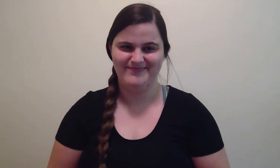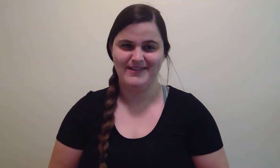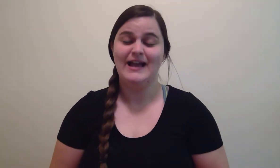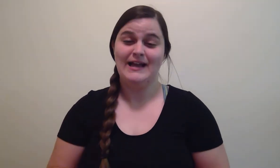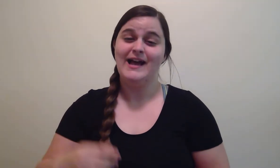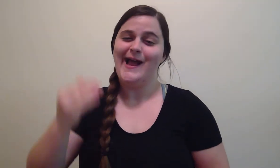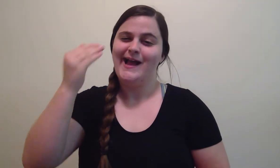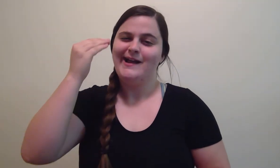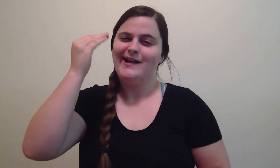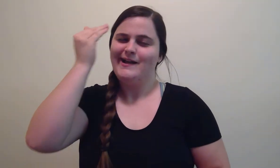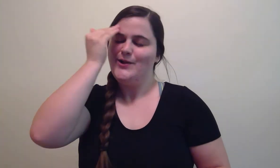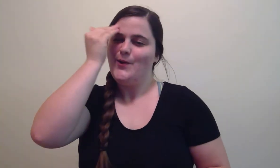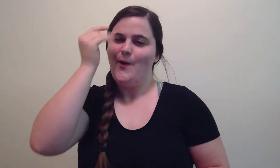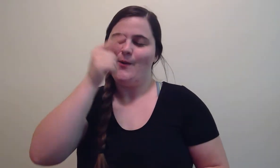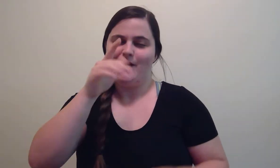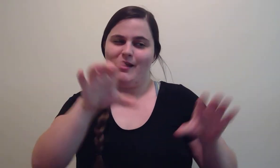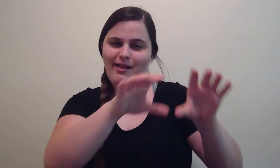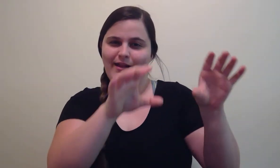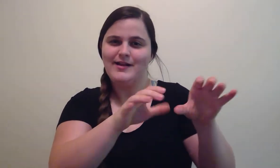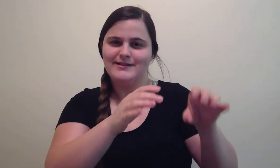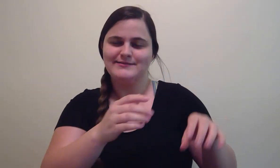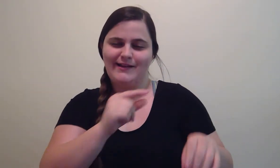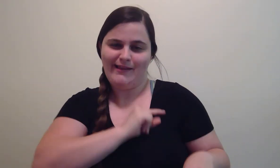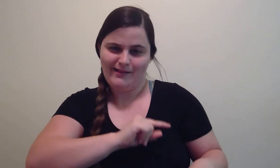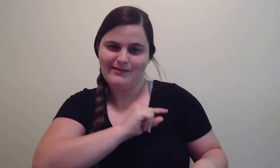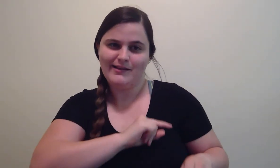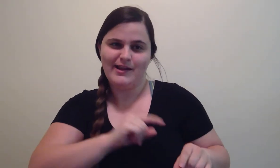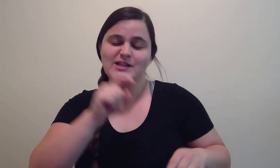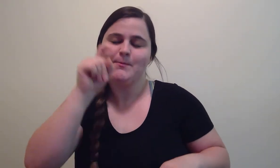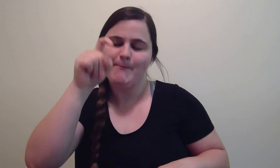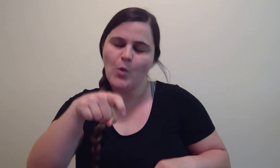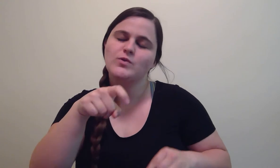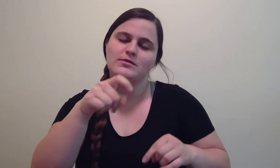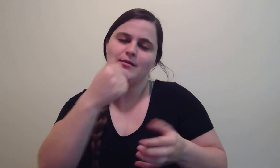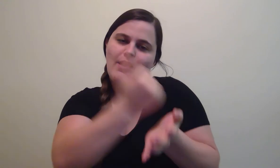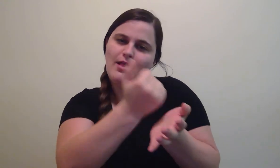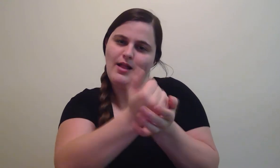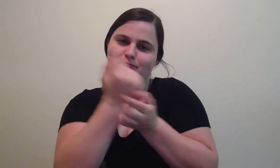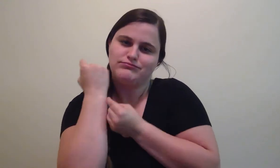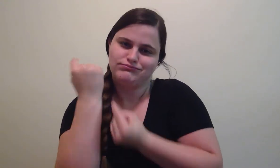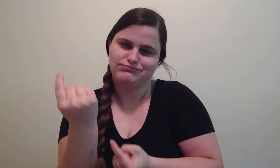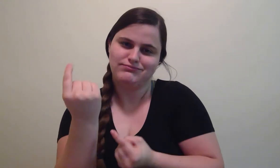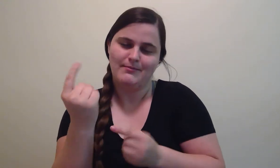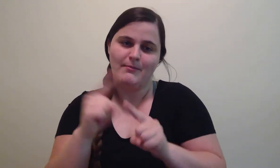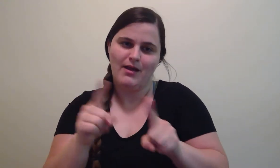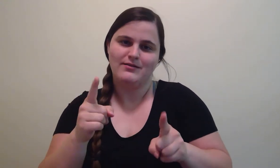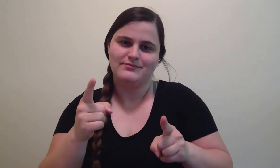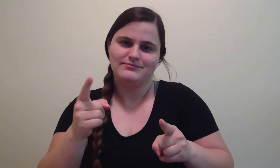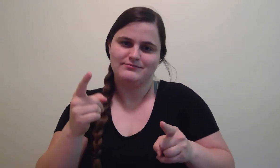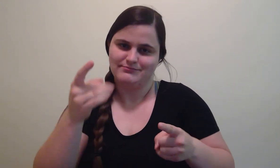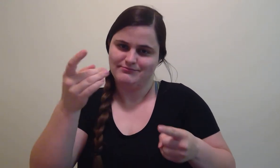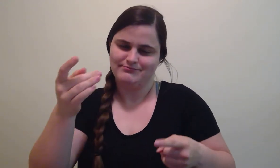I could tell from the way Bryce was acting so guilty that he was supposed to be moving boxes,